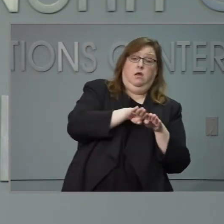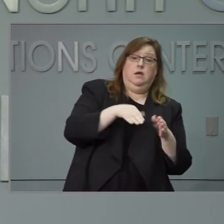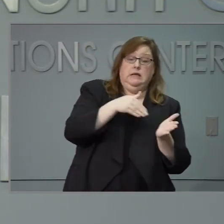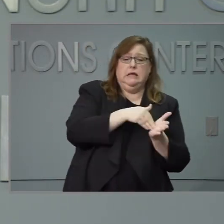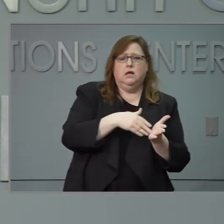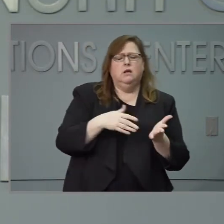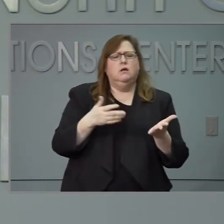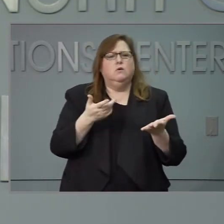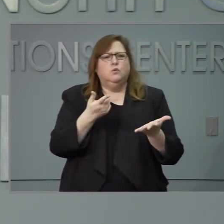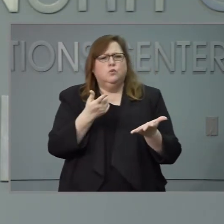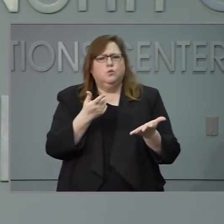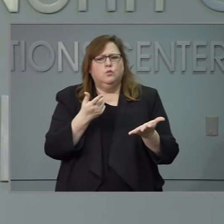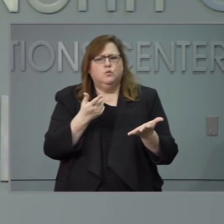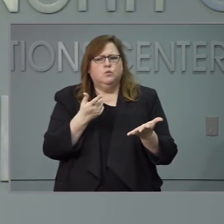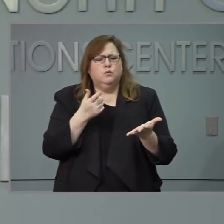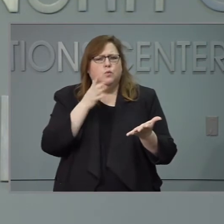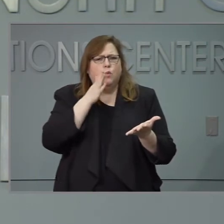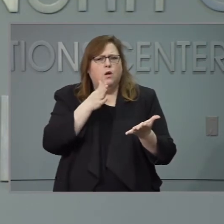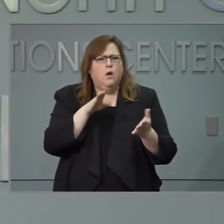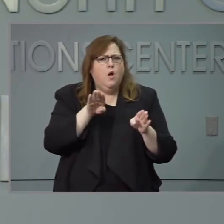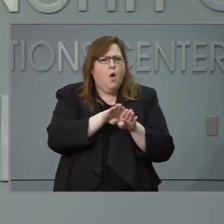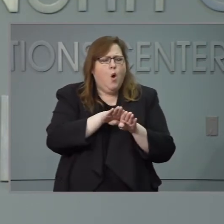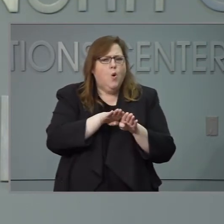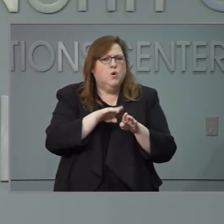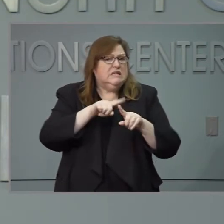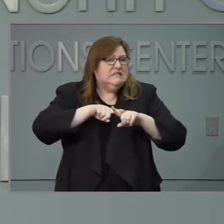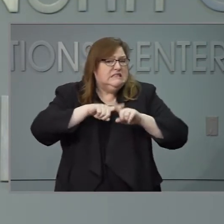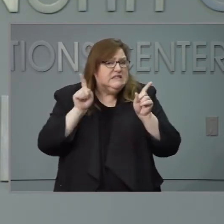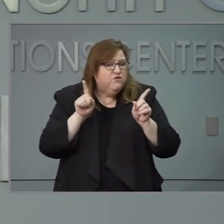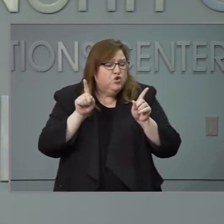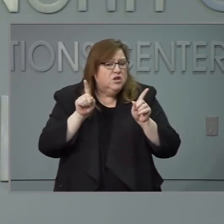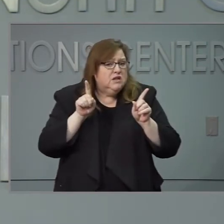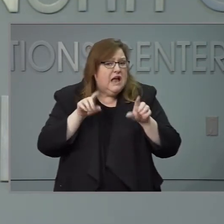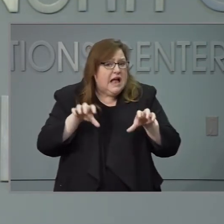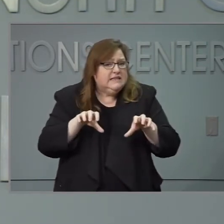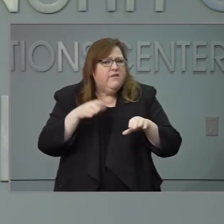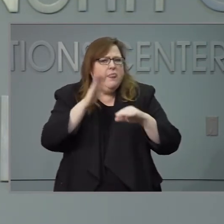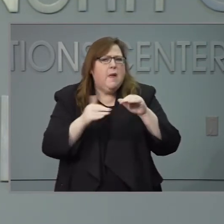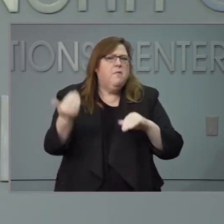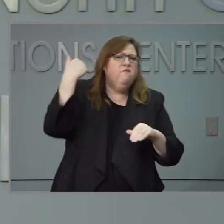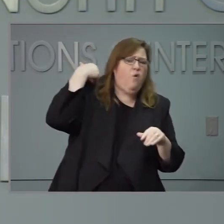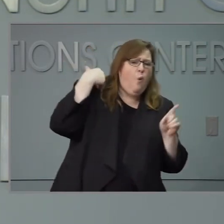CERCIORARNOS, Y NO SOLO TENER EN ALGUNOS LUGARES, QUE ES LO QUE ESTAMOS HACIENDO A CORTO PLAZO.